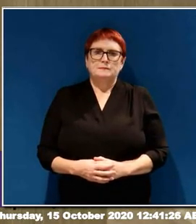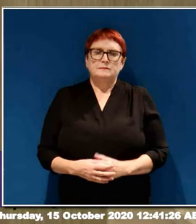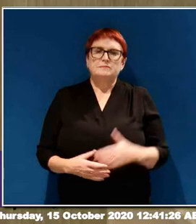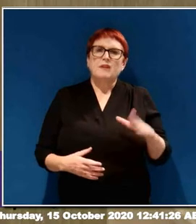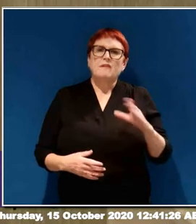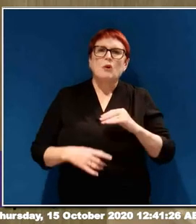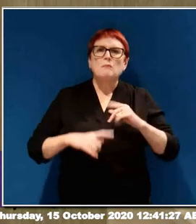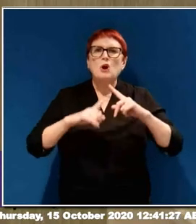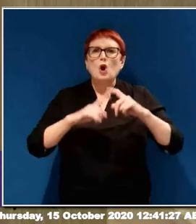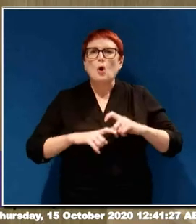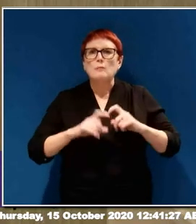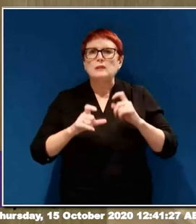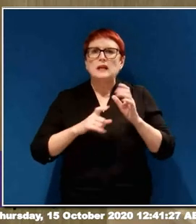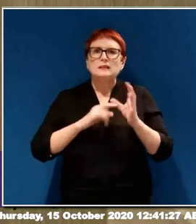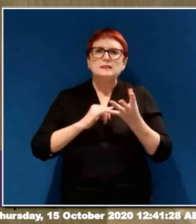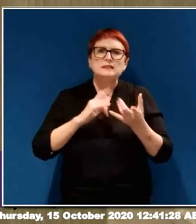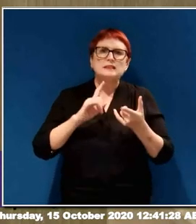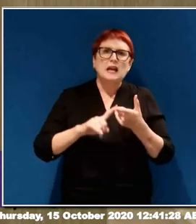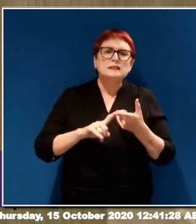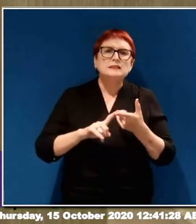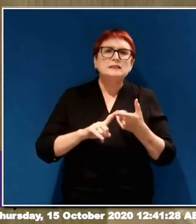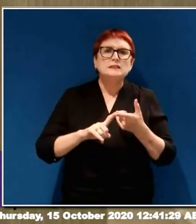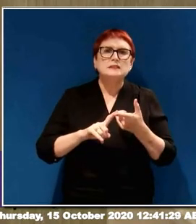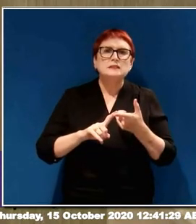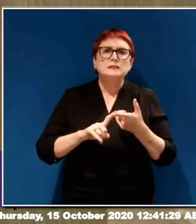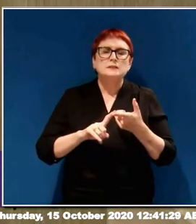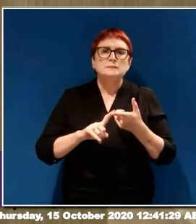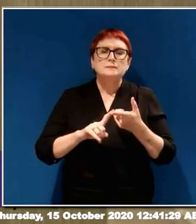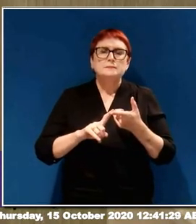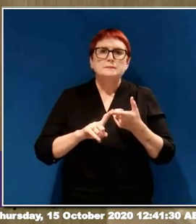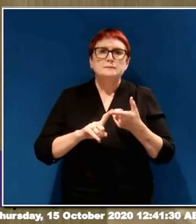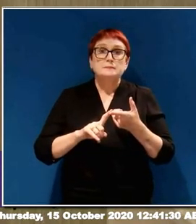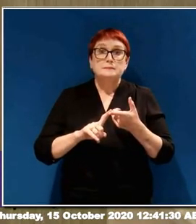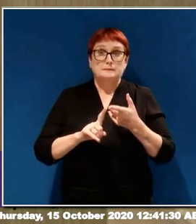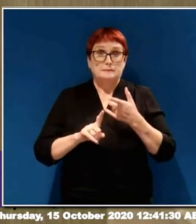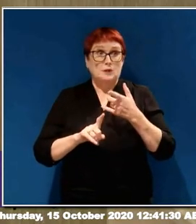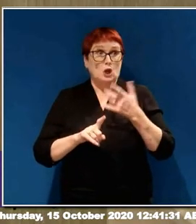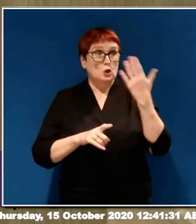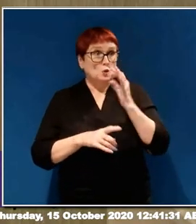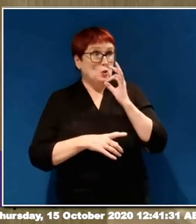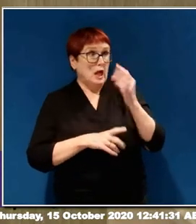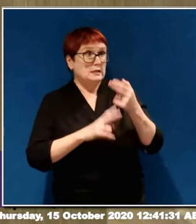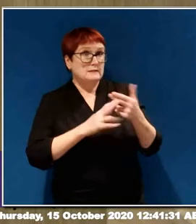but the request for support. Now that request for support is not just for teacher aide time.